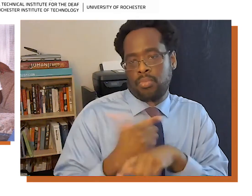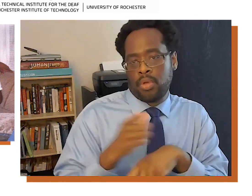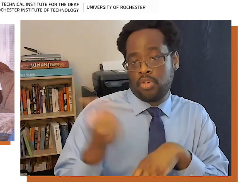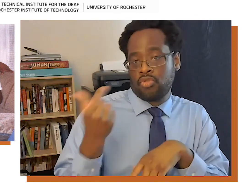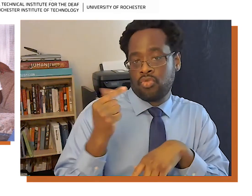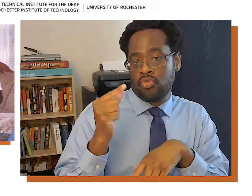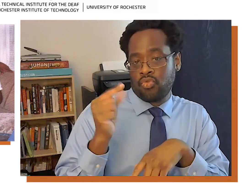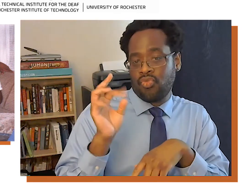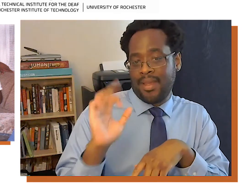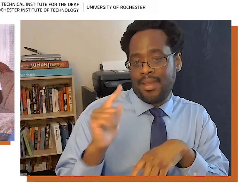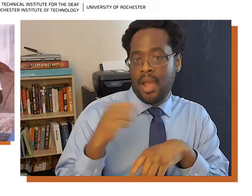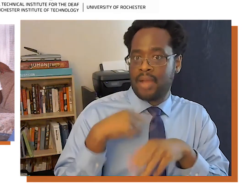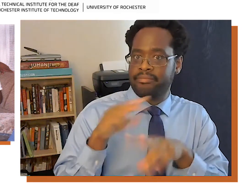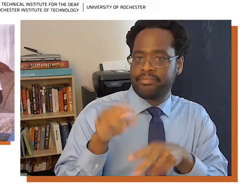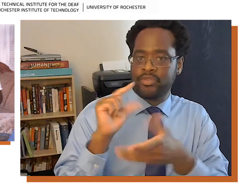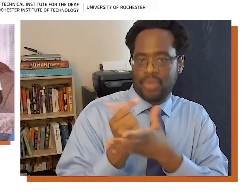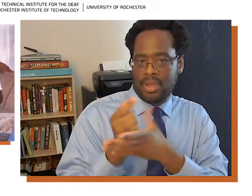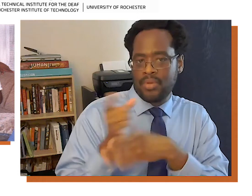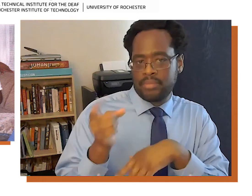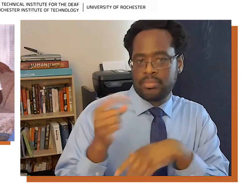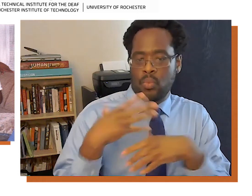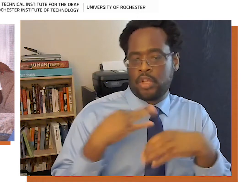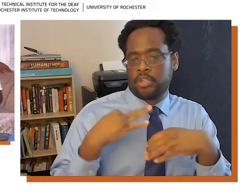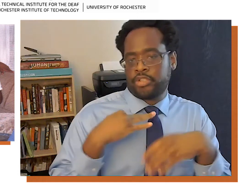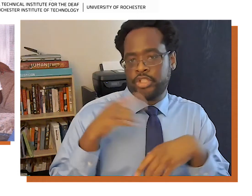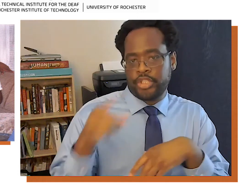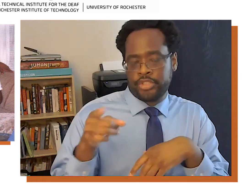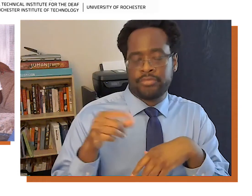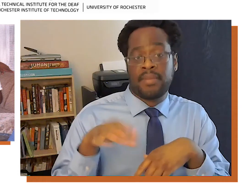is my closest brother Greg wearing the white shirt.